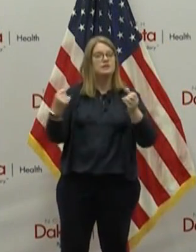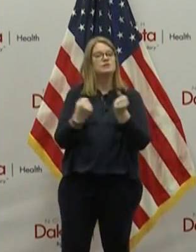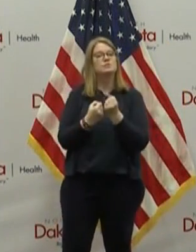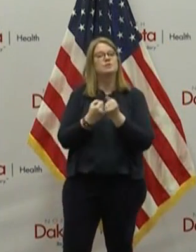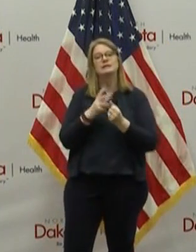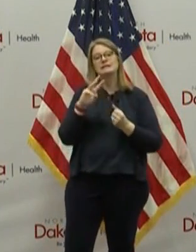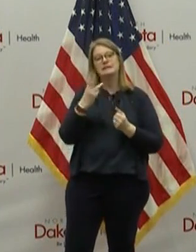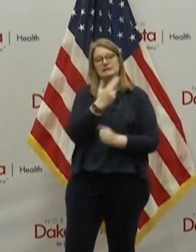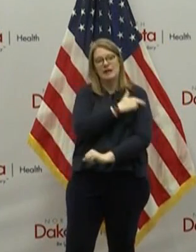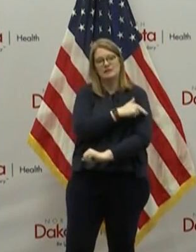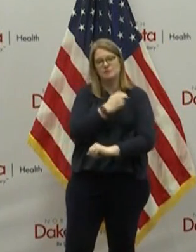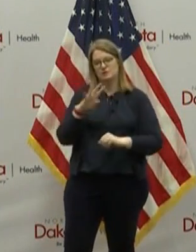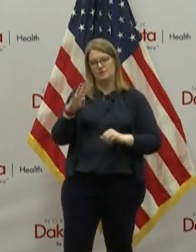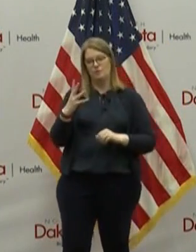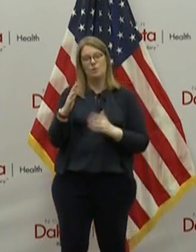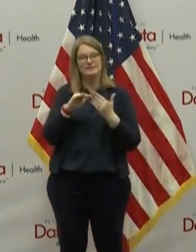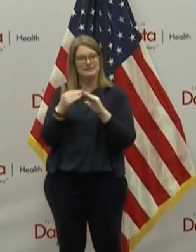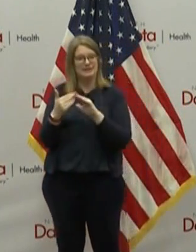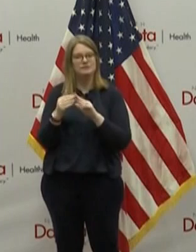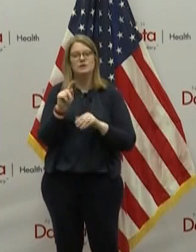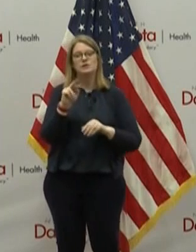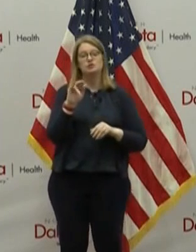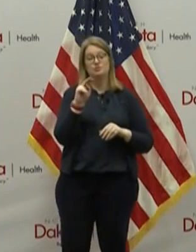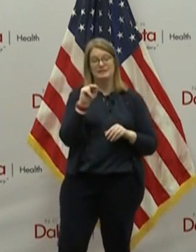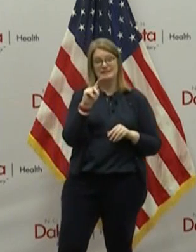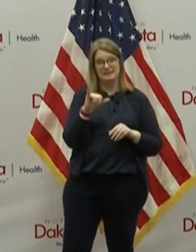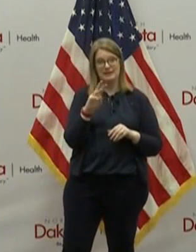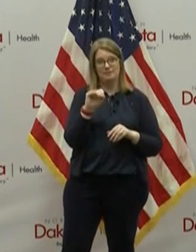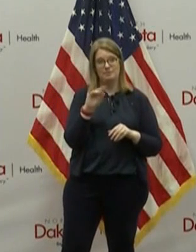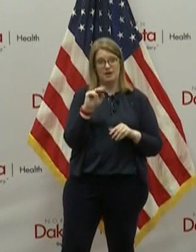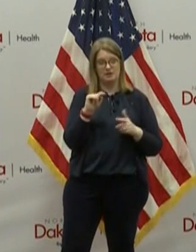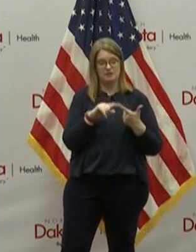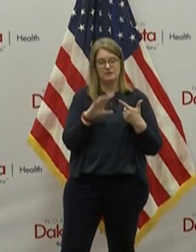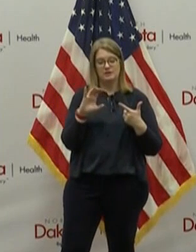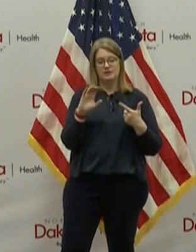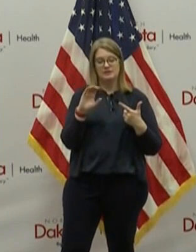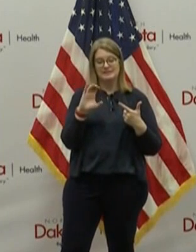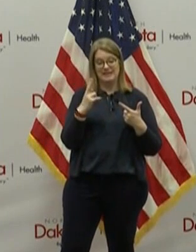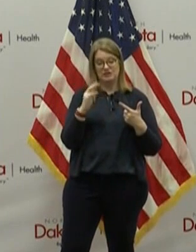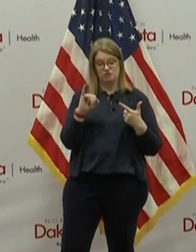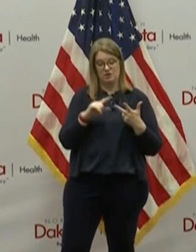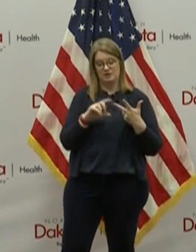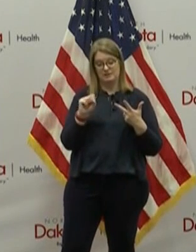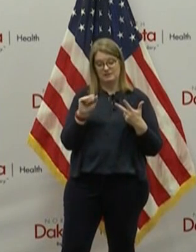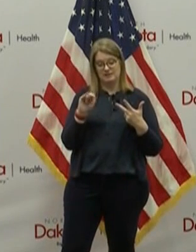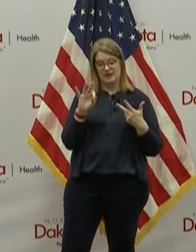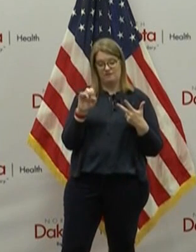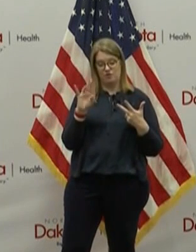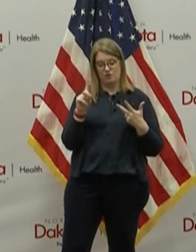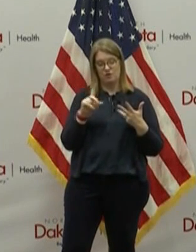HEALTH COVID RESPONSE TEAM. THOSE TEAMS WILL SPLIT INTO MULTIPLE SPECIAL TEAMS.